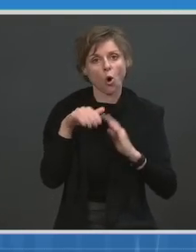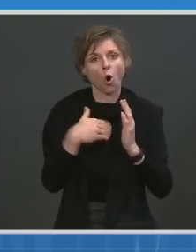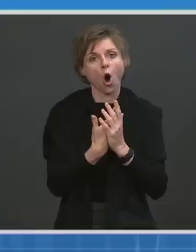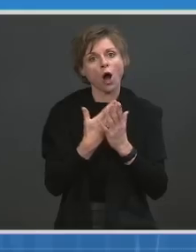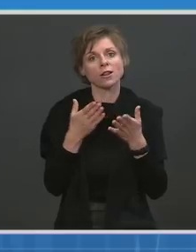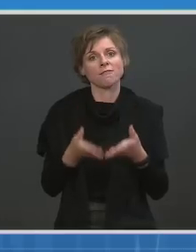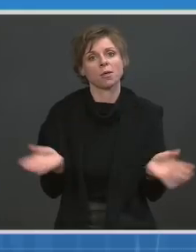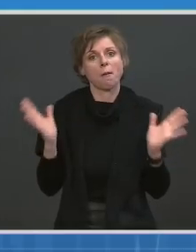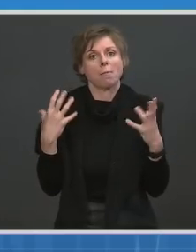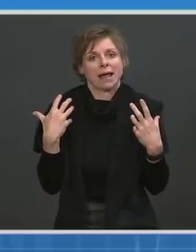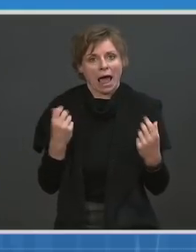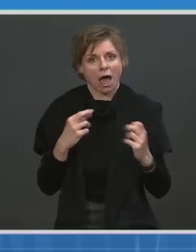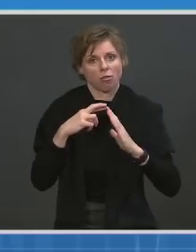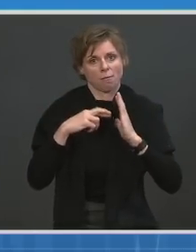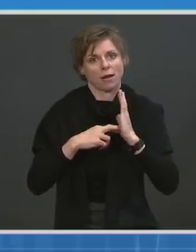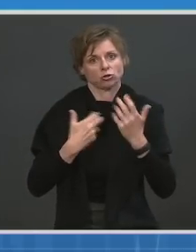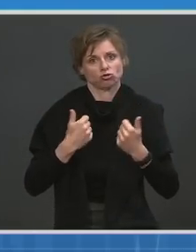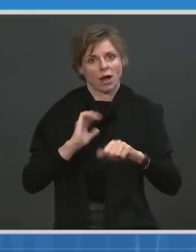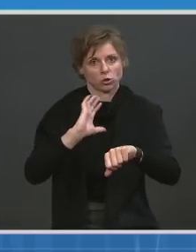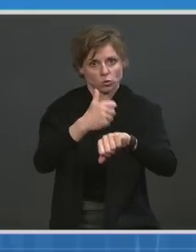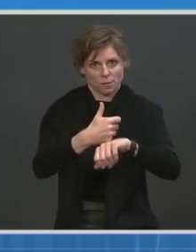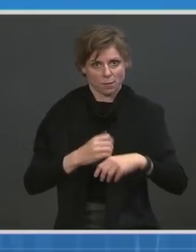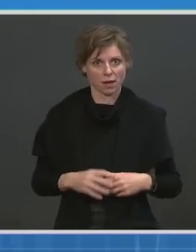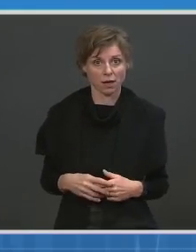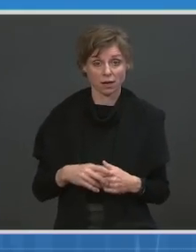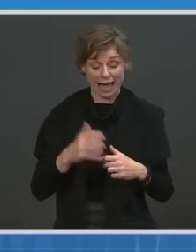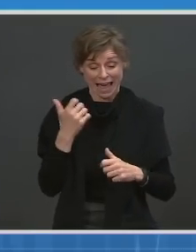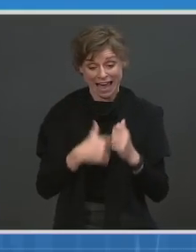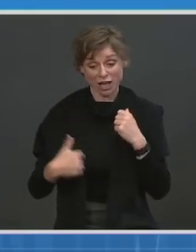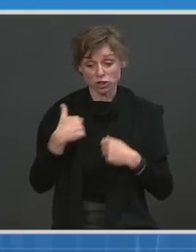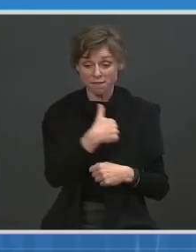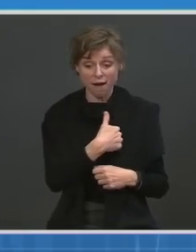This is something that each of us have expressed concern